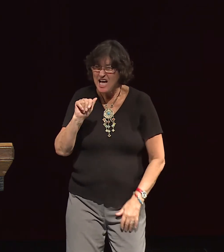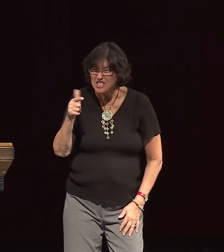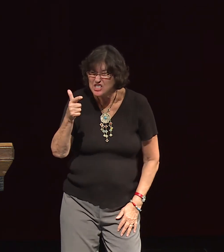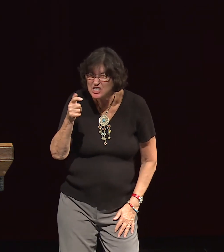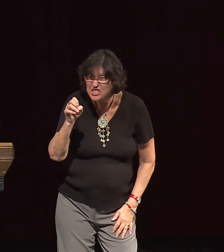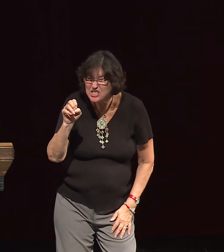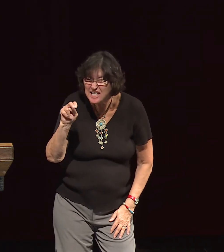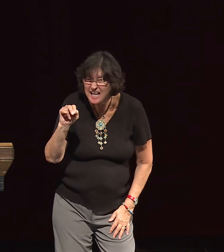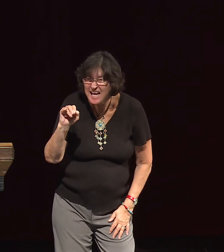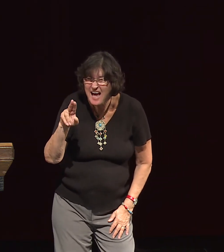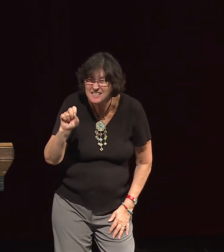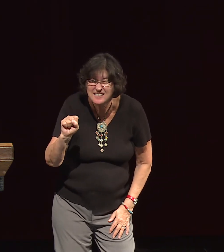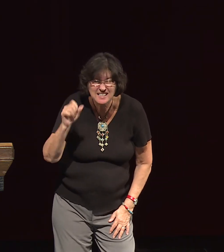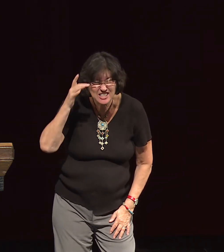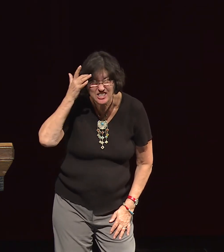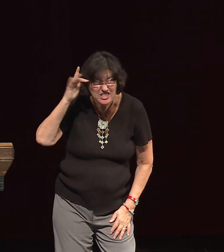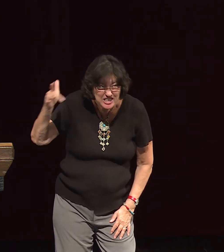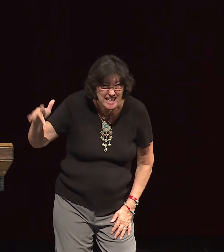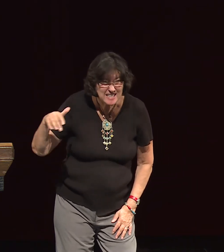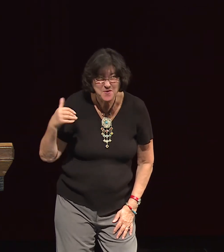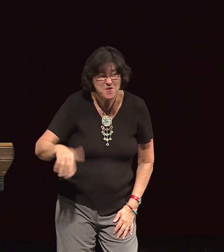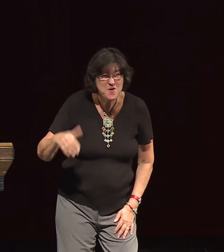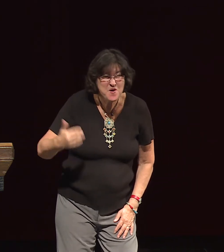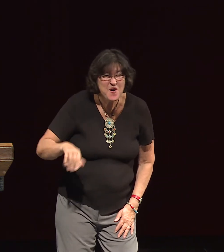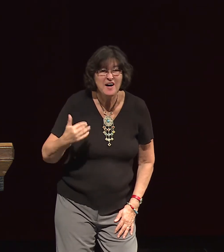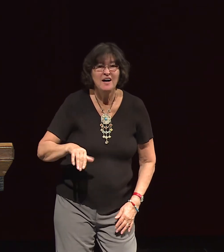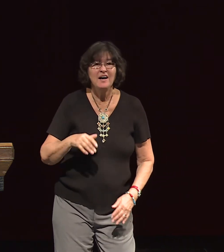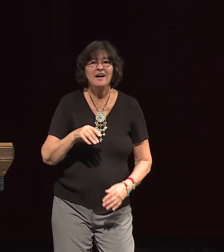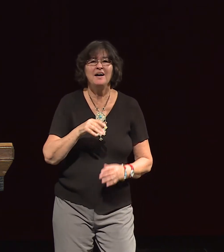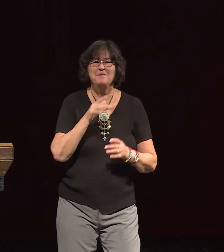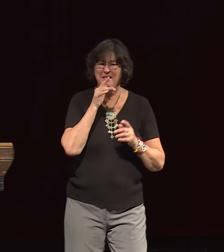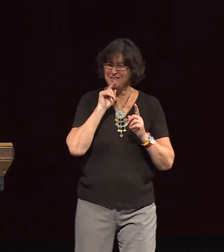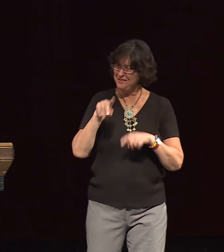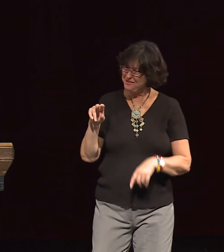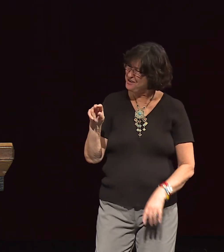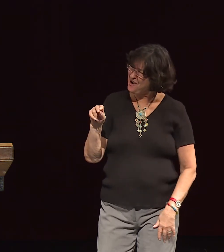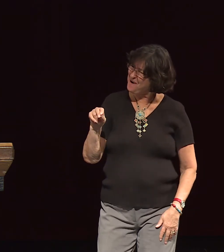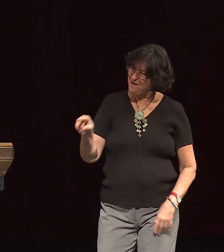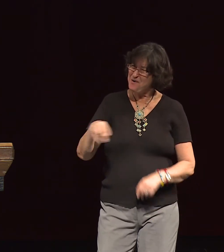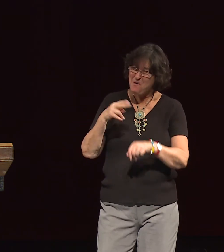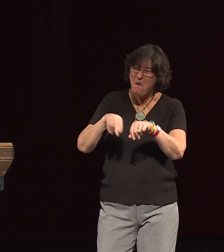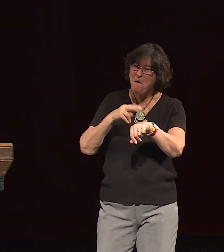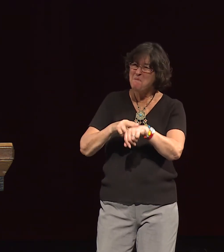And the doctor said, "Your child is a genius." And the mother responded, "No. That's completely normal,